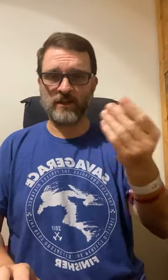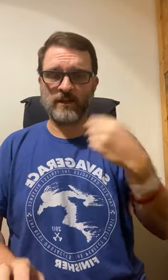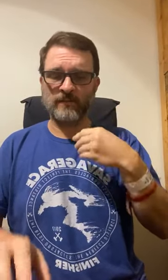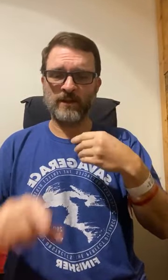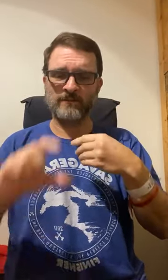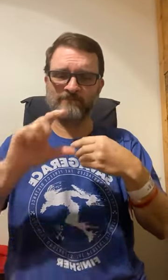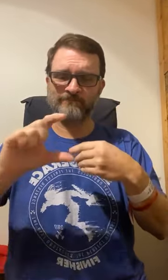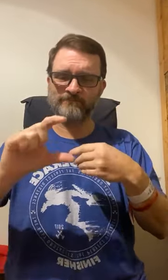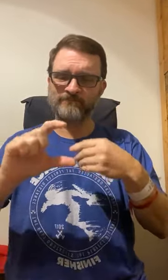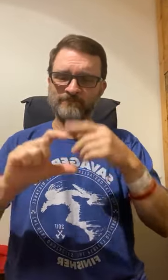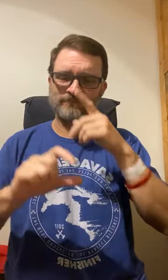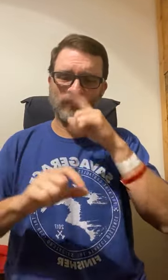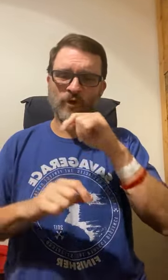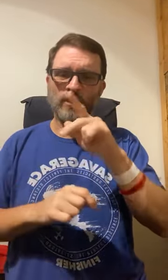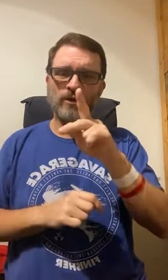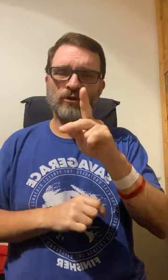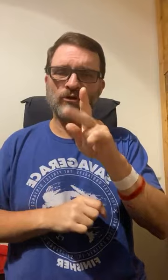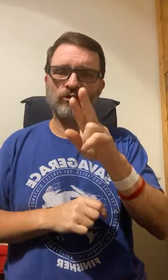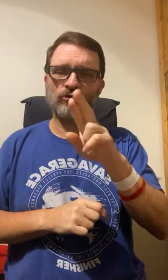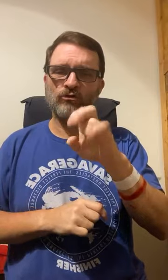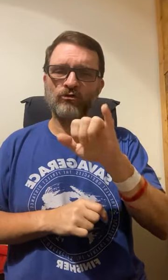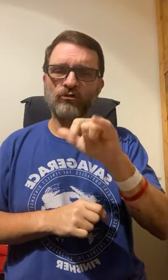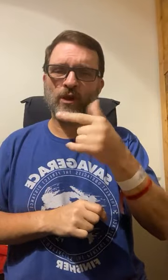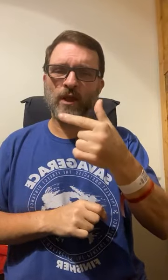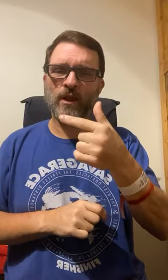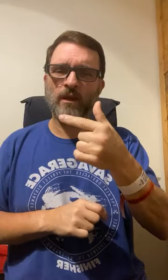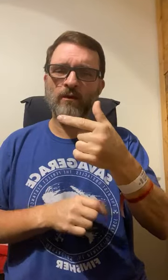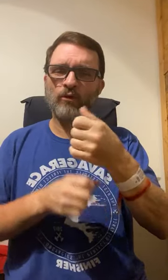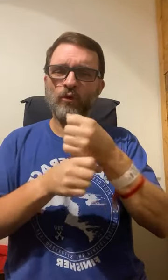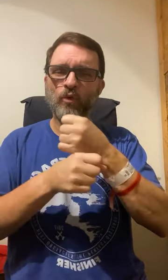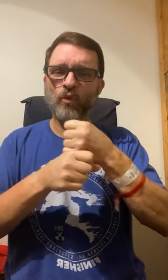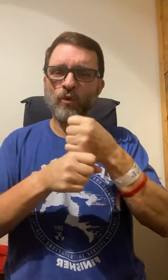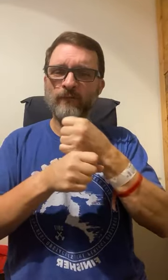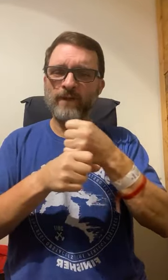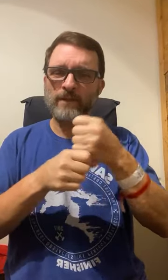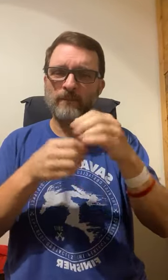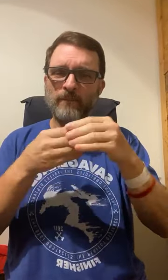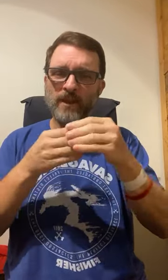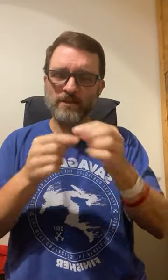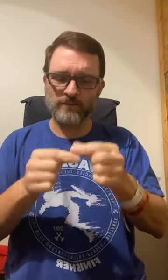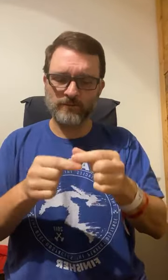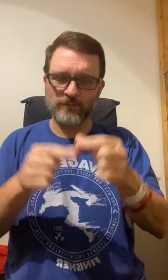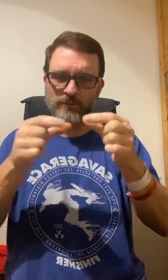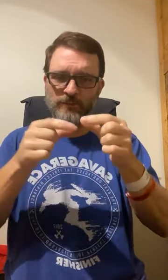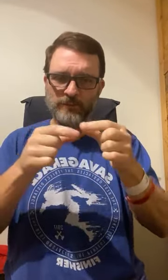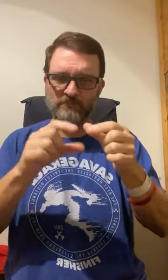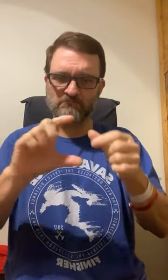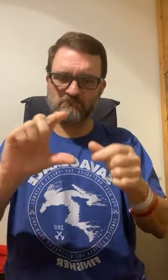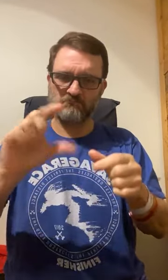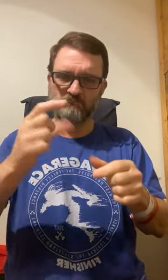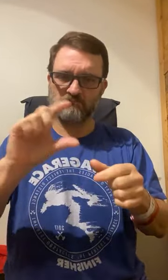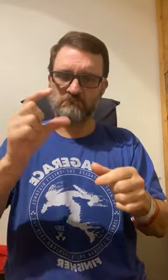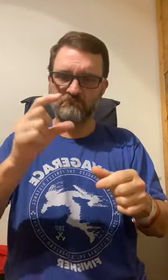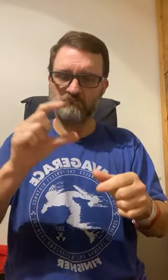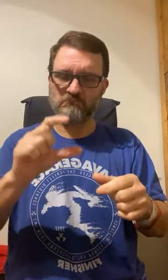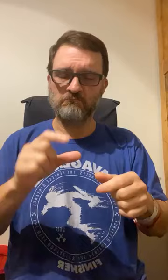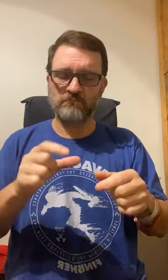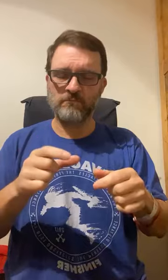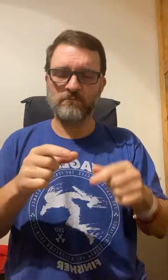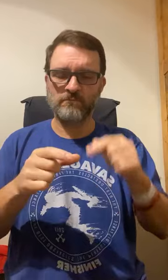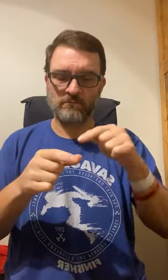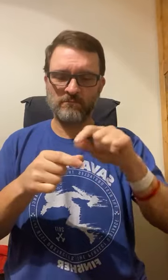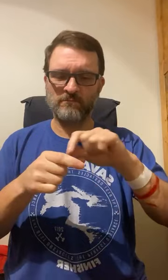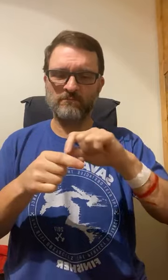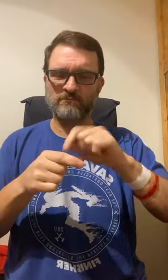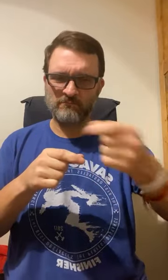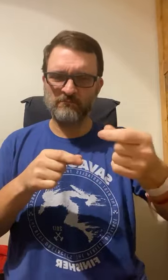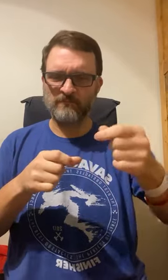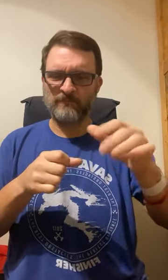The first thing they gave me a cup that looks like K-cup coffee pods around that same size.